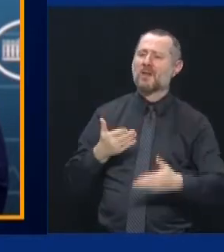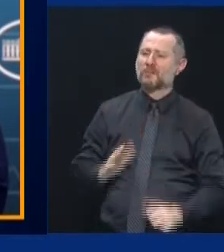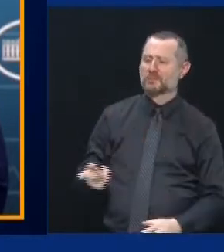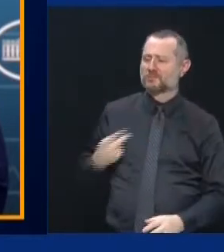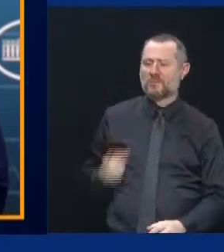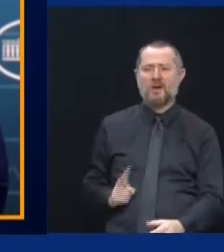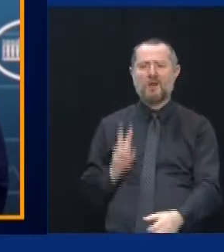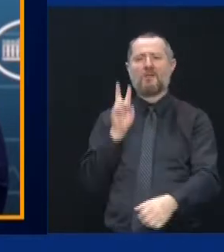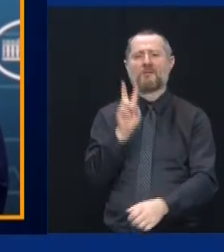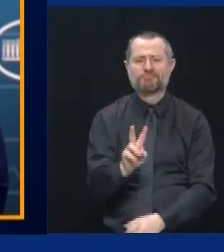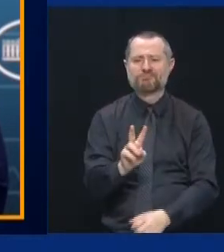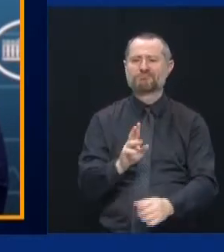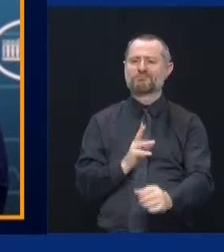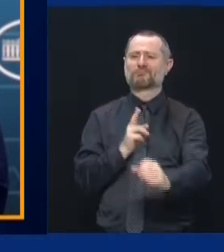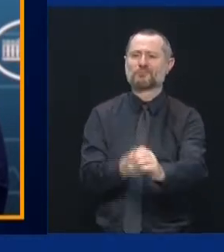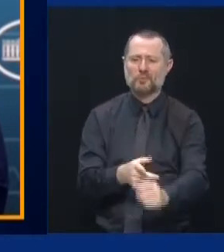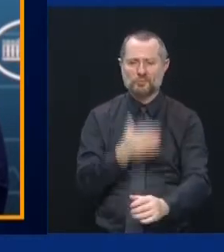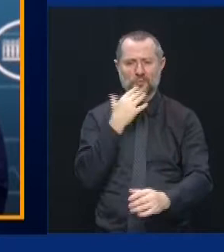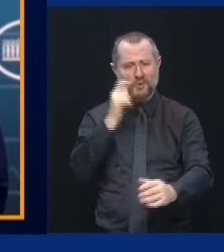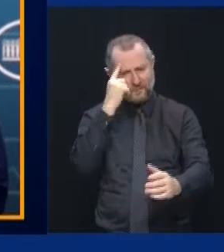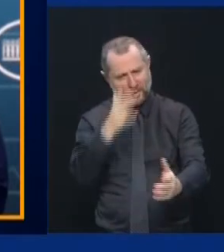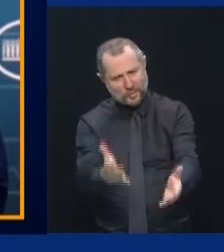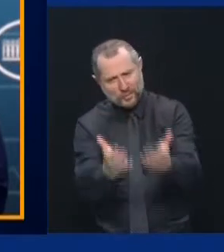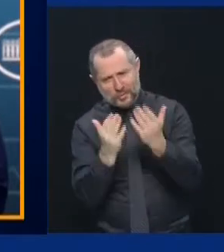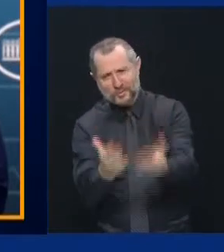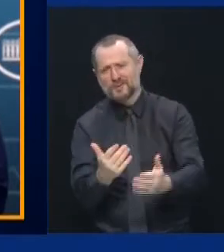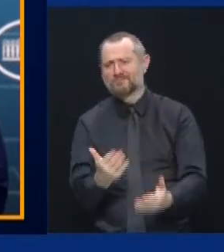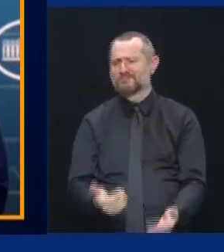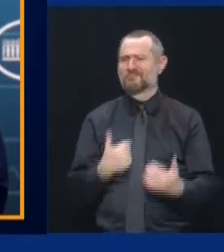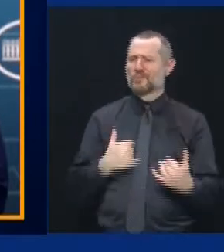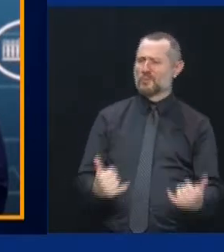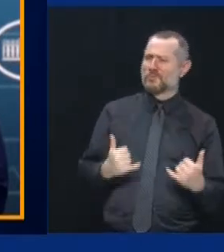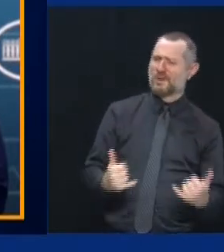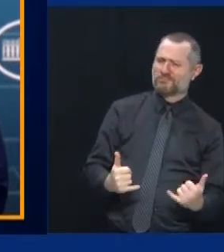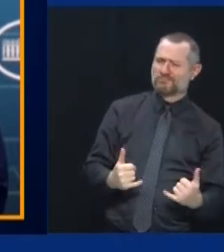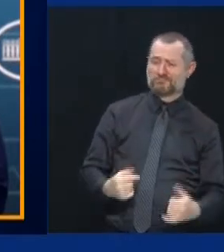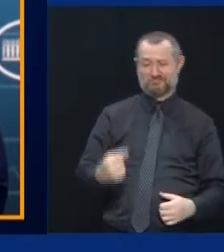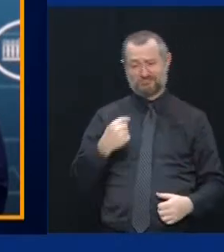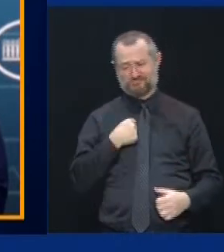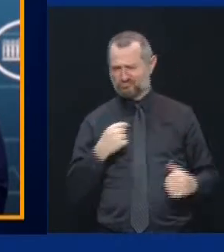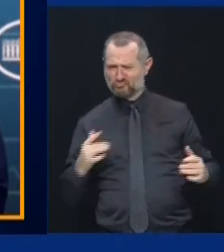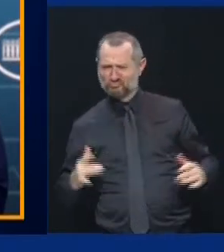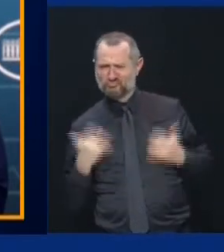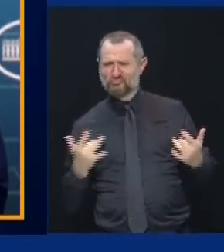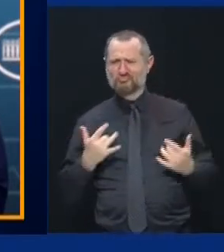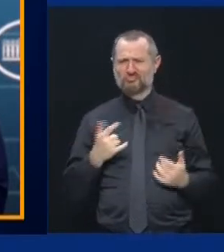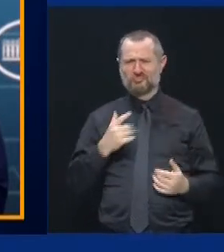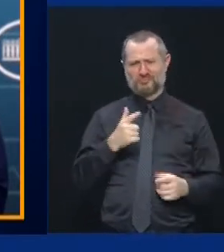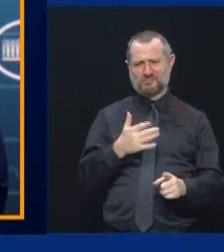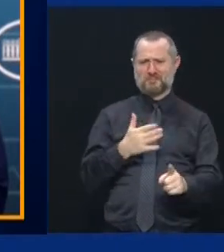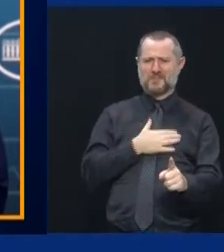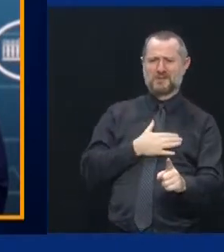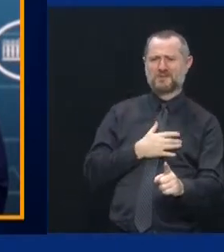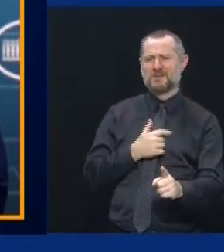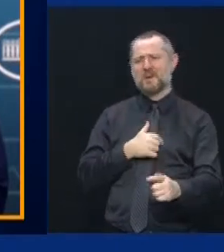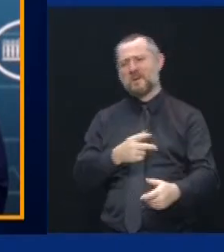SMITH TO SAY A FEW WORDS. GOOD AFTERNOON, GOVERNOR. AND THANK YOU FOR LETTING US JOIN. I WANT TO THANK YOU FOR HAVING